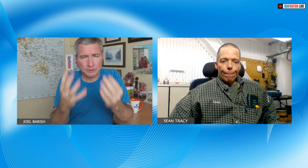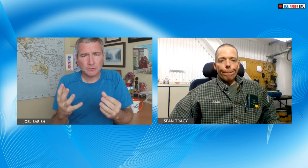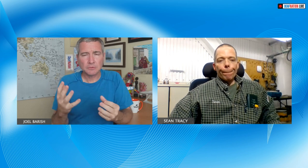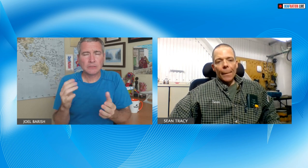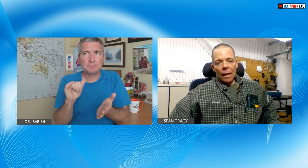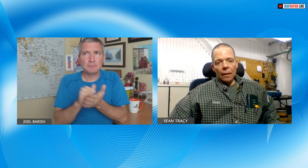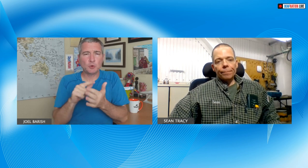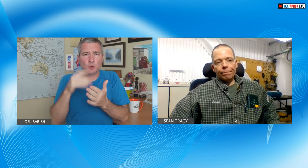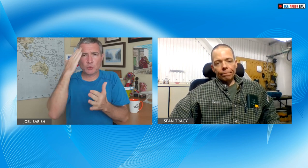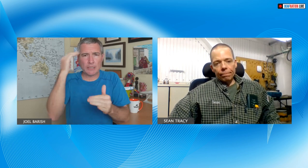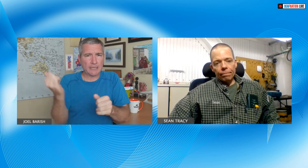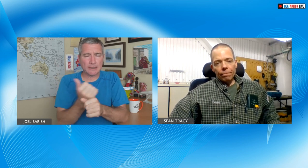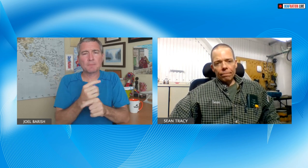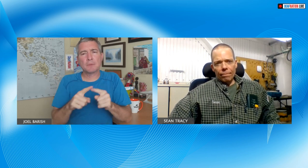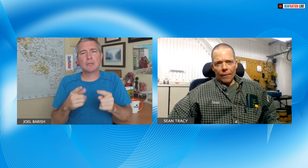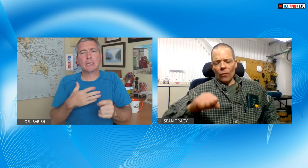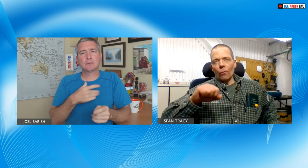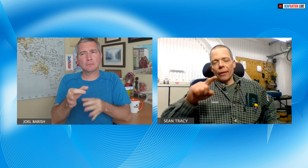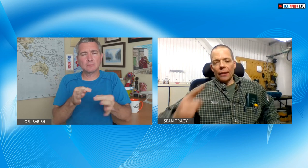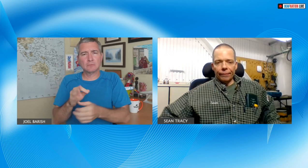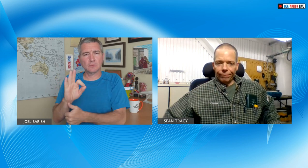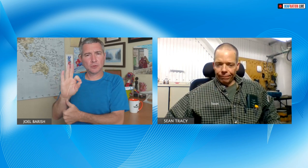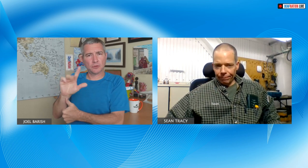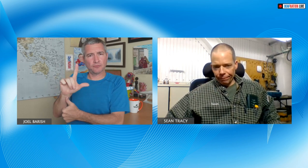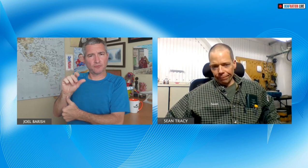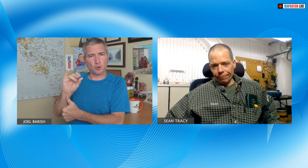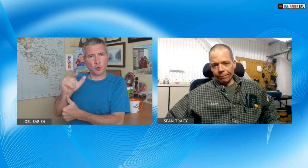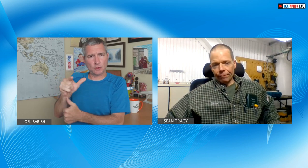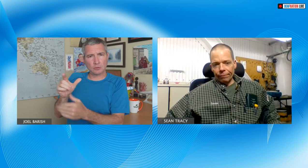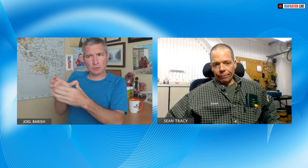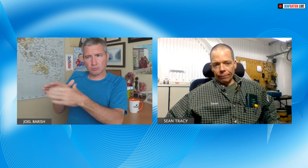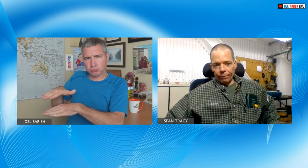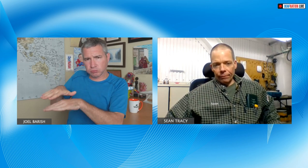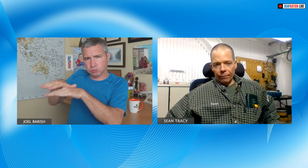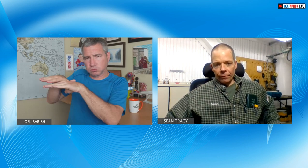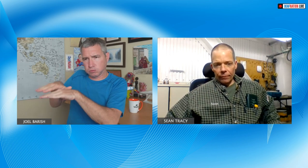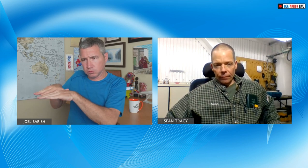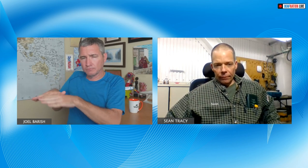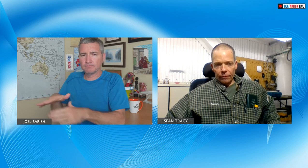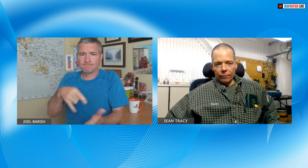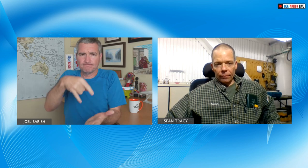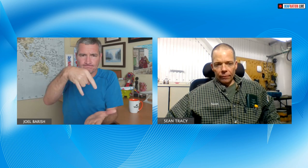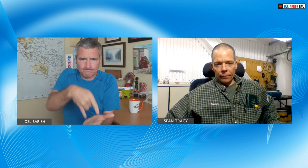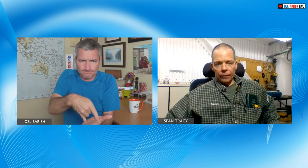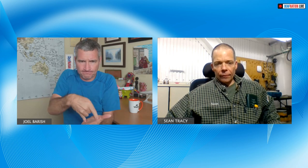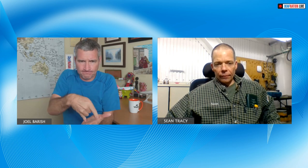so it's possible to remember everything. You talked about how some platforms are floating while some are fixed.